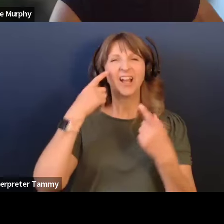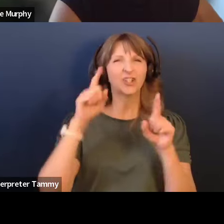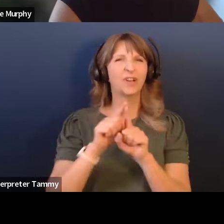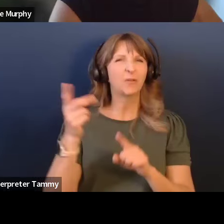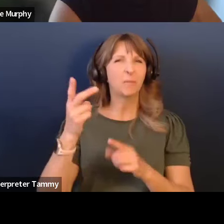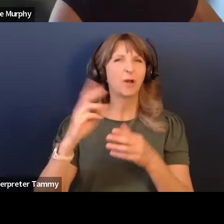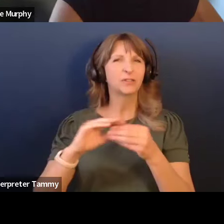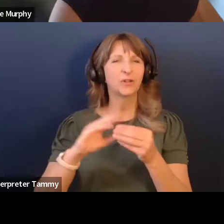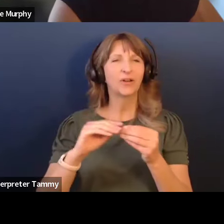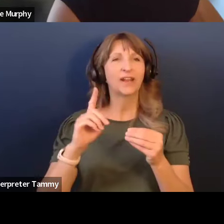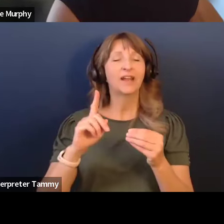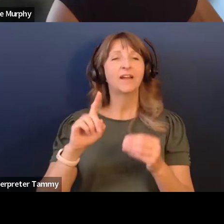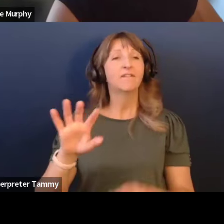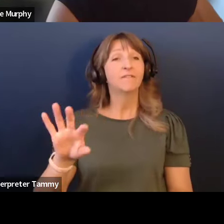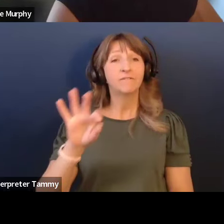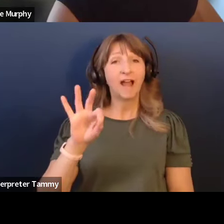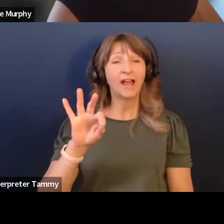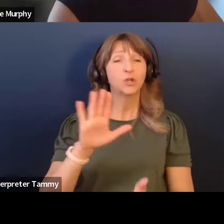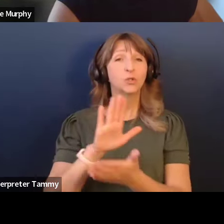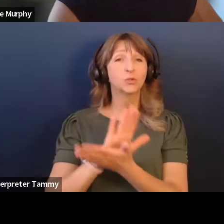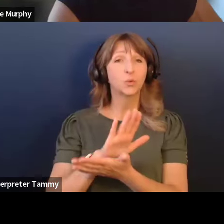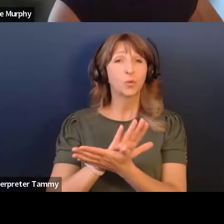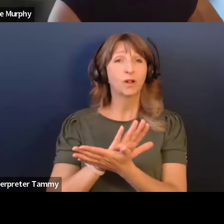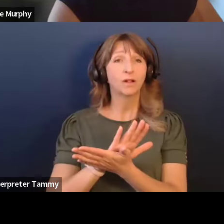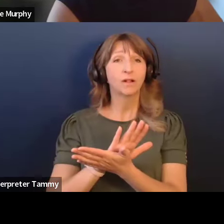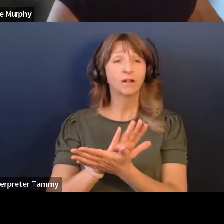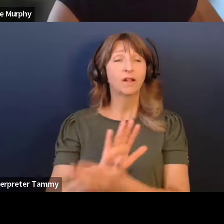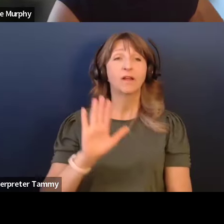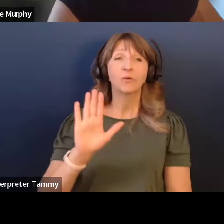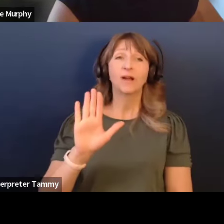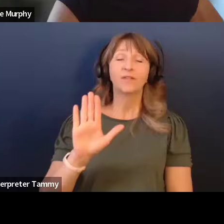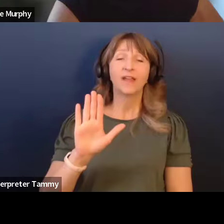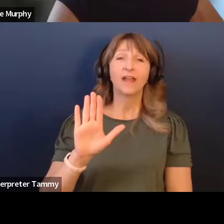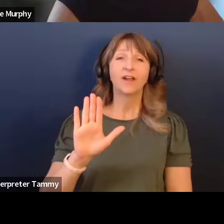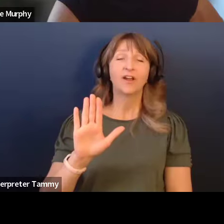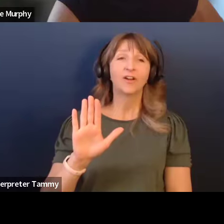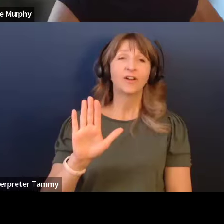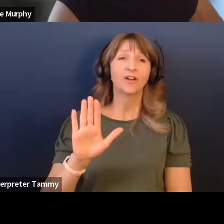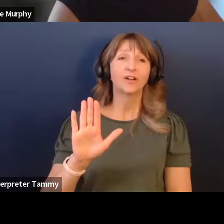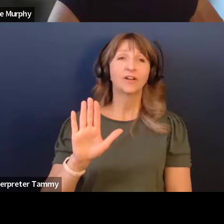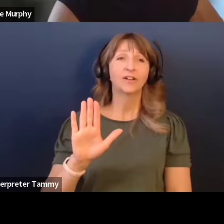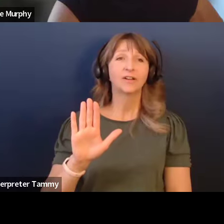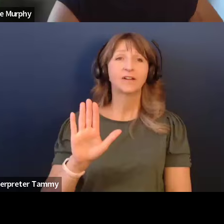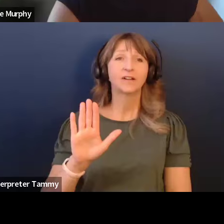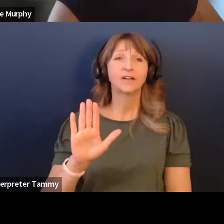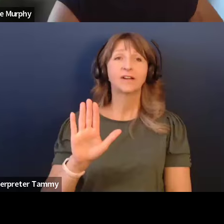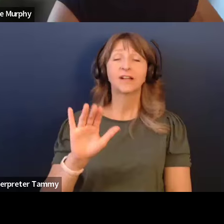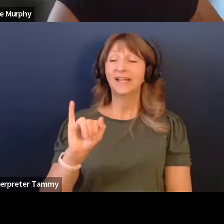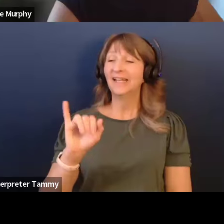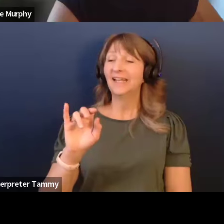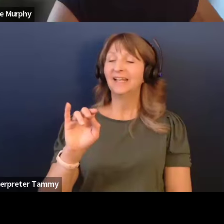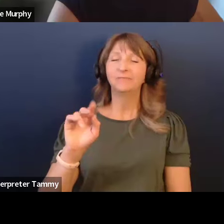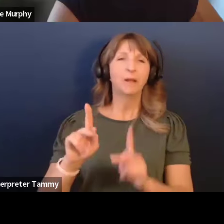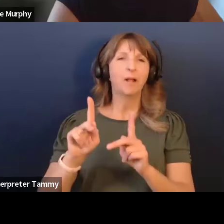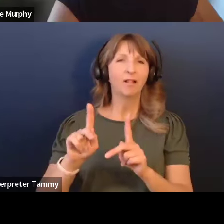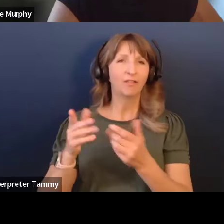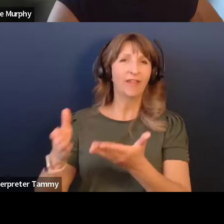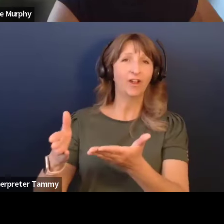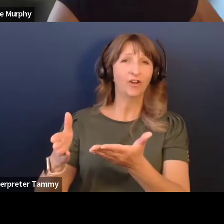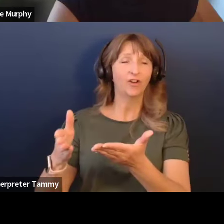finding a school whose infrastructure is very similar to what you feel comfortable with, whether